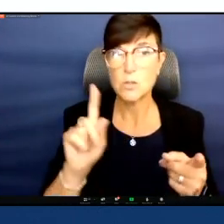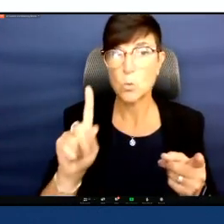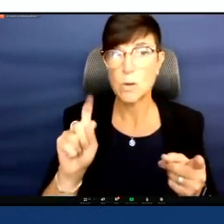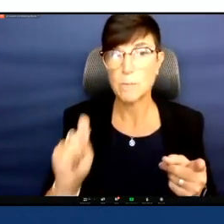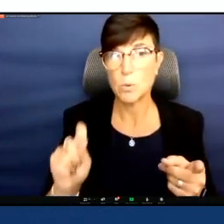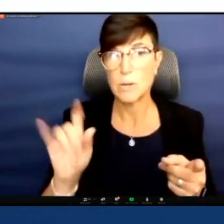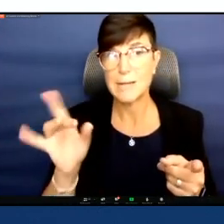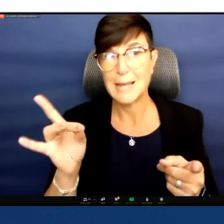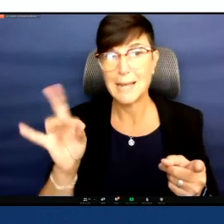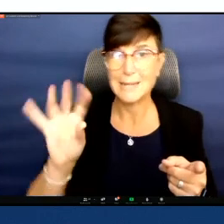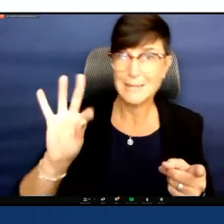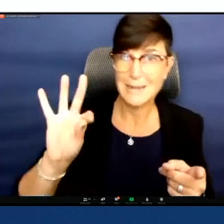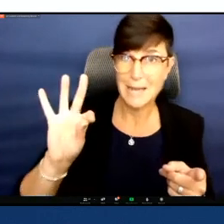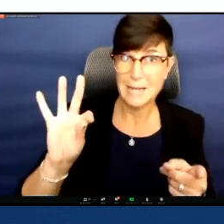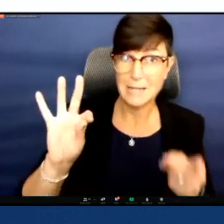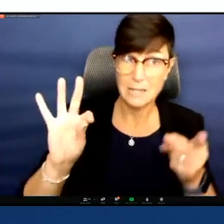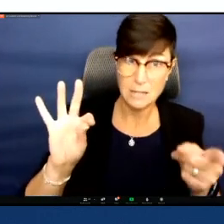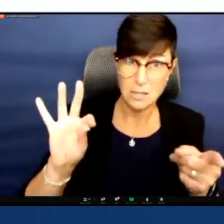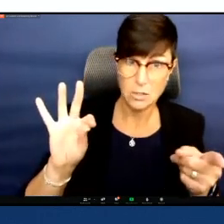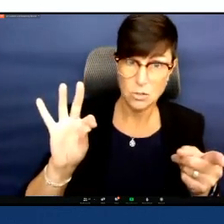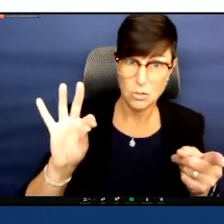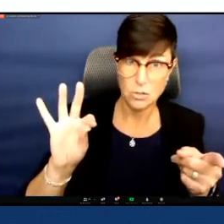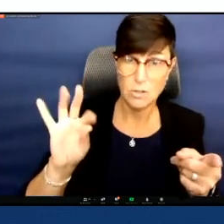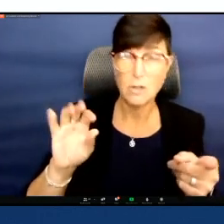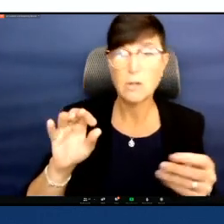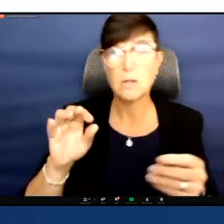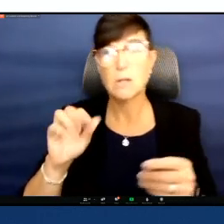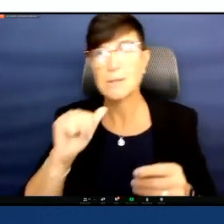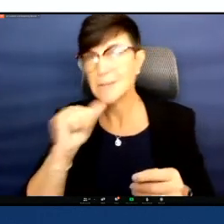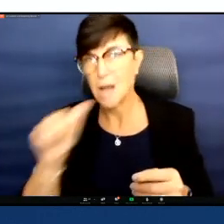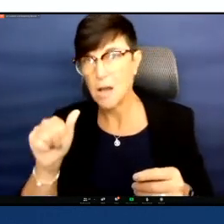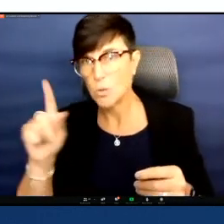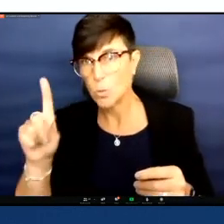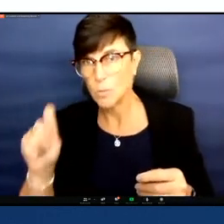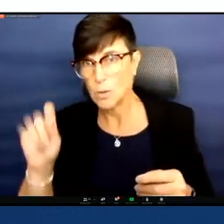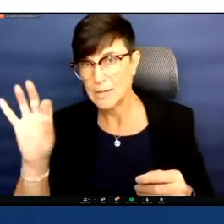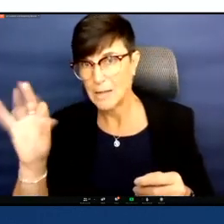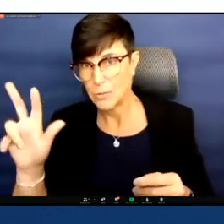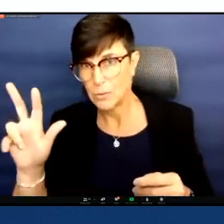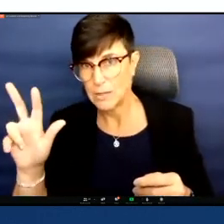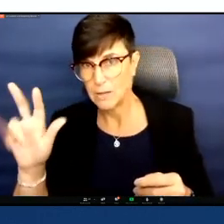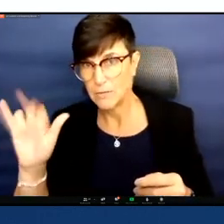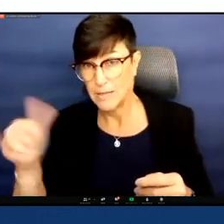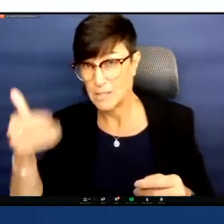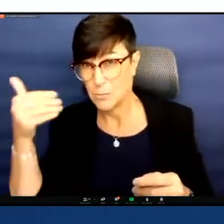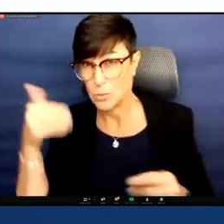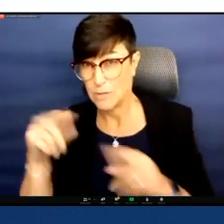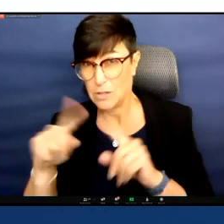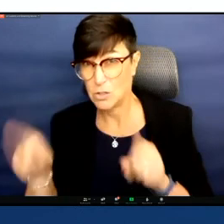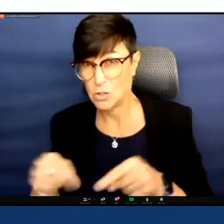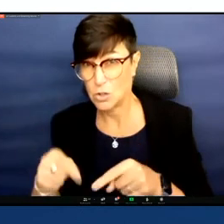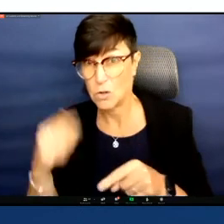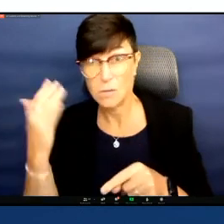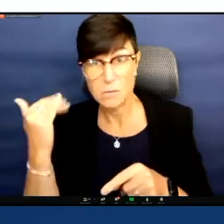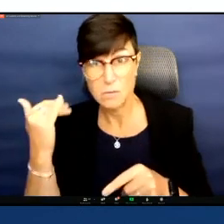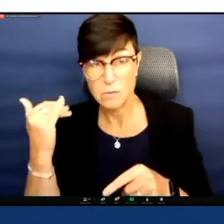compared to 1.83000000000 on the previous chart. Health and Human Services programs represent 56%